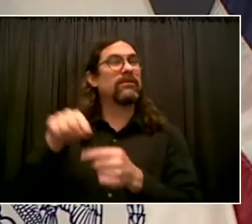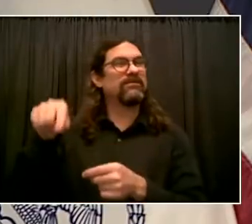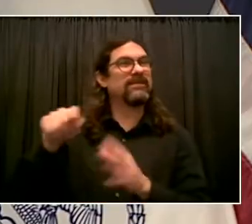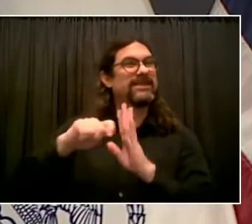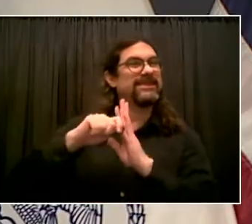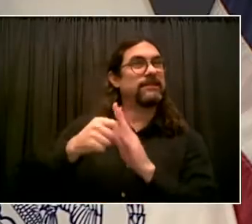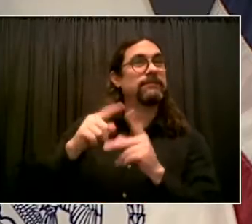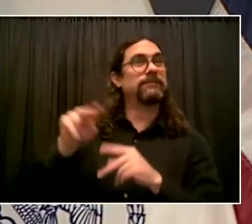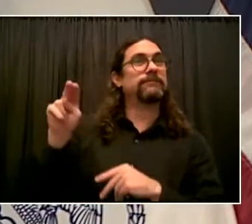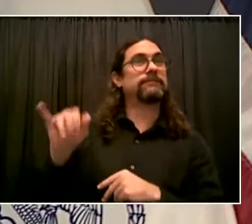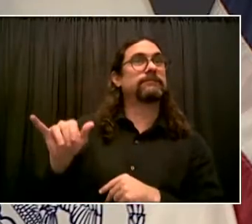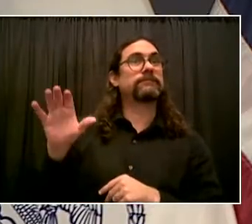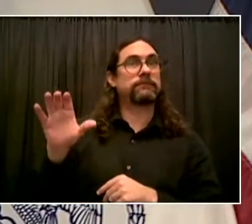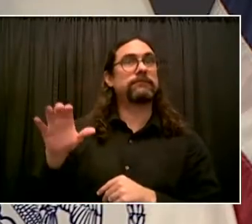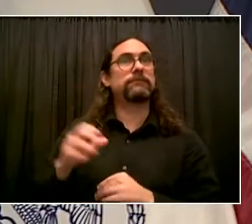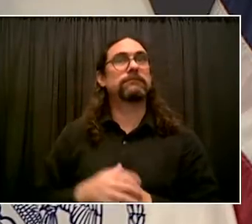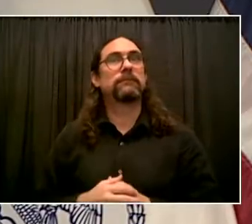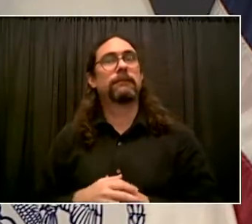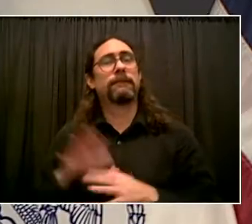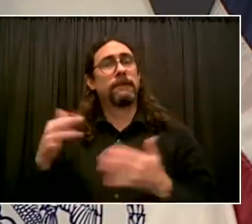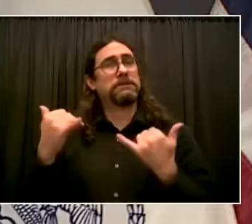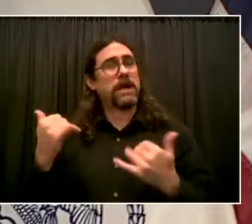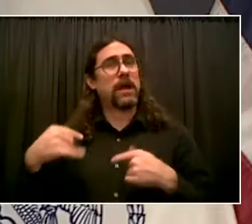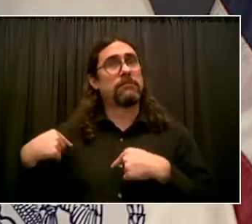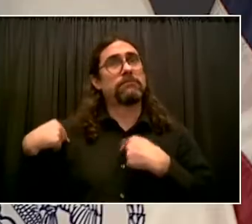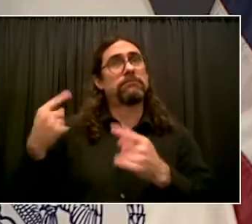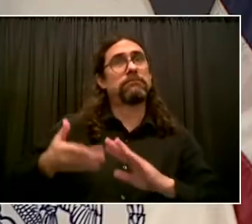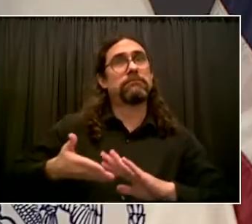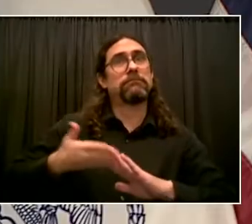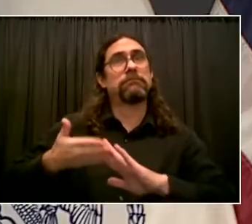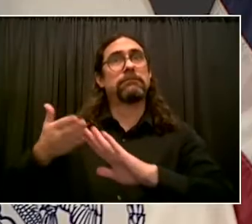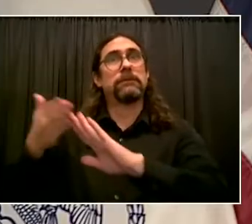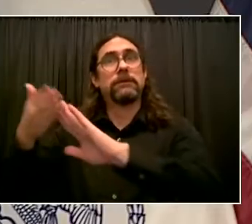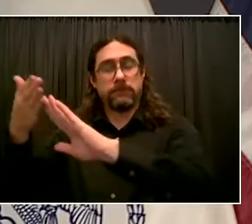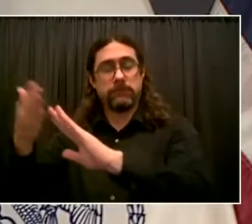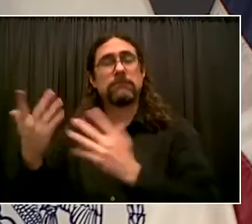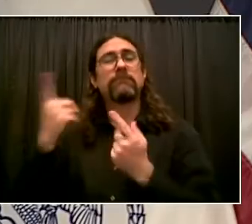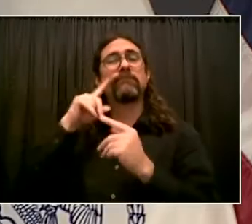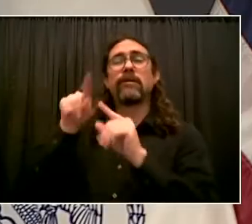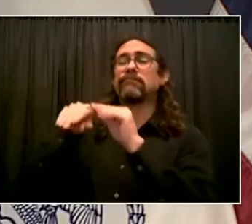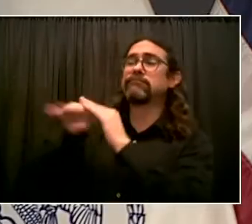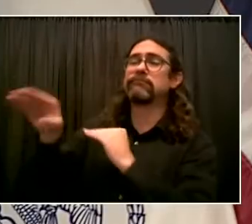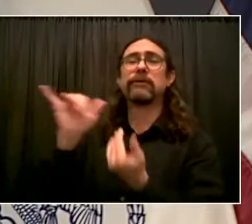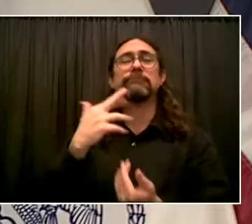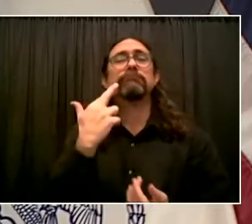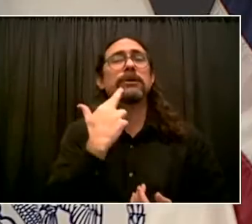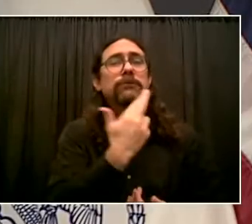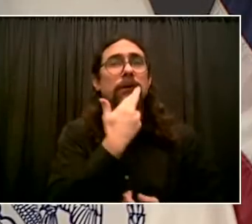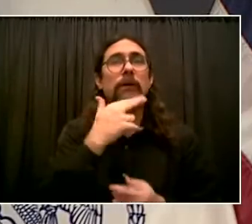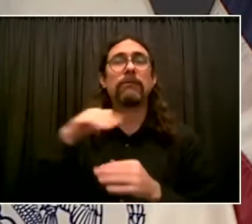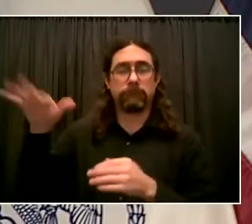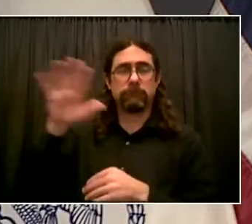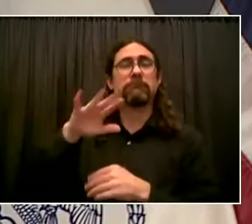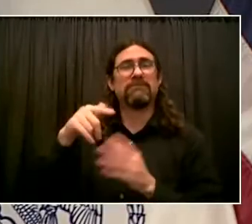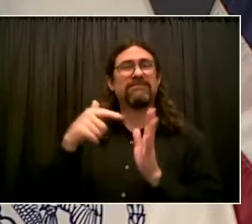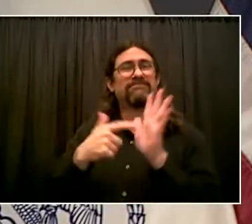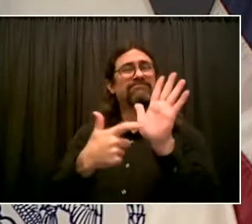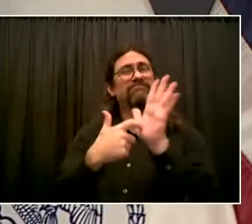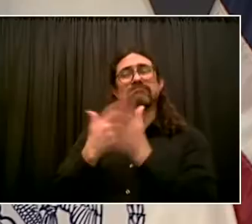RIGHT NOW WE REQUIRE ALL EMPLOYEES AND PATRONS, EVERYONE 12 AND UP TO BE VACCINATED AT LEAST ONE DOS. E THAT IS ENDURED